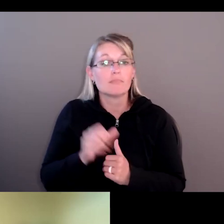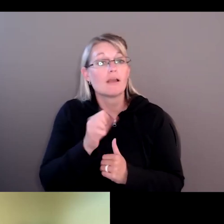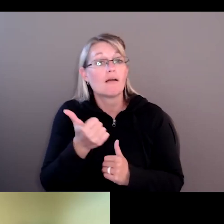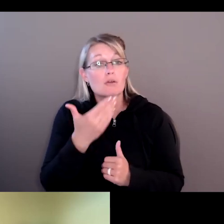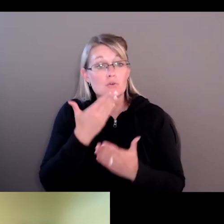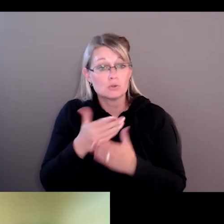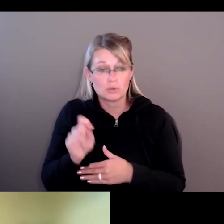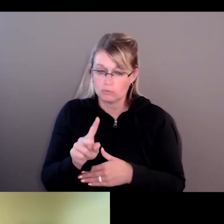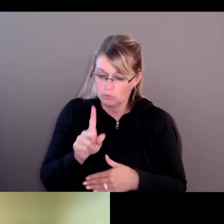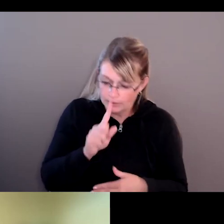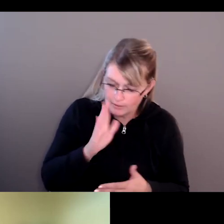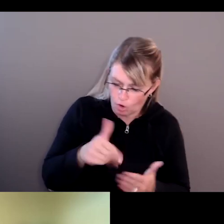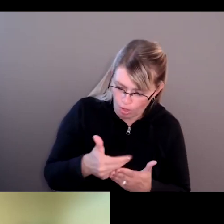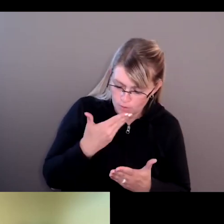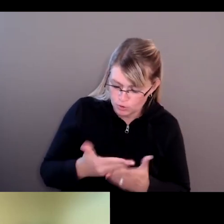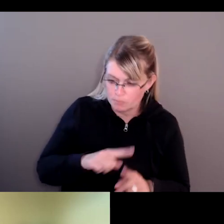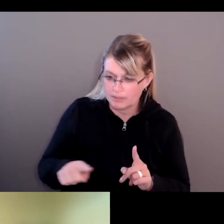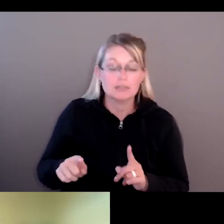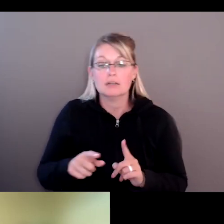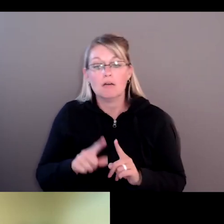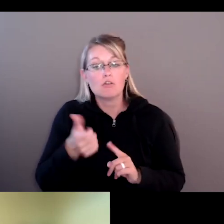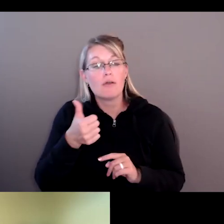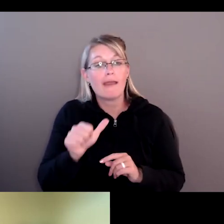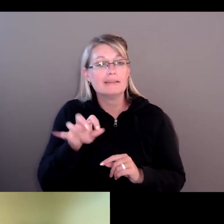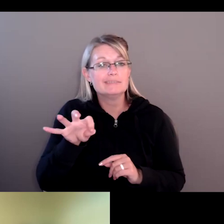all of these are really good questions. Are there any tips on how to create